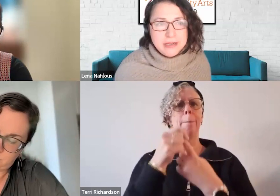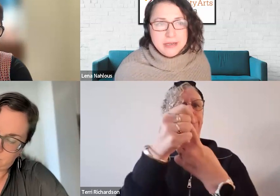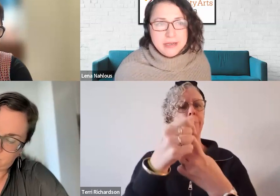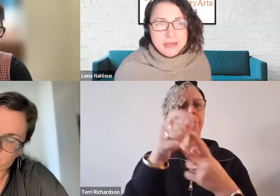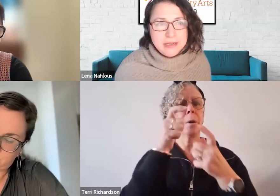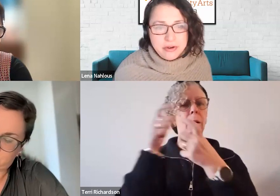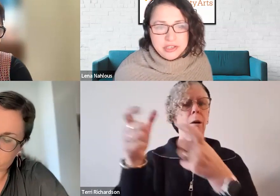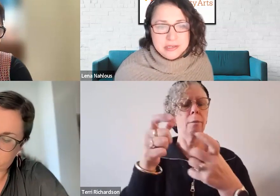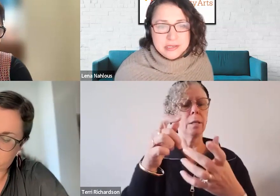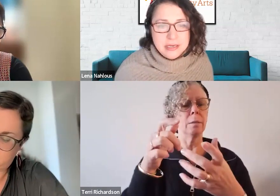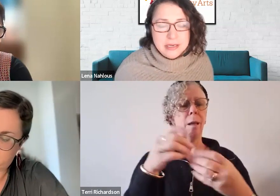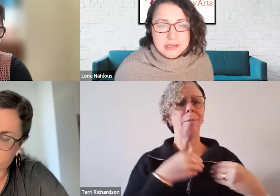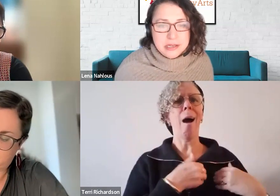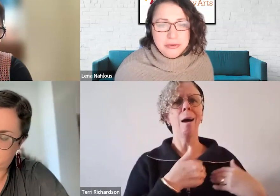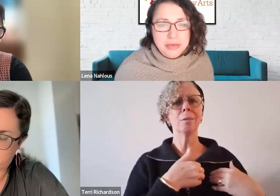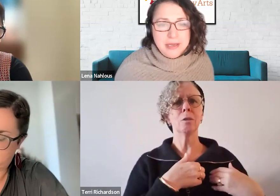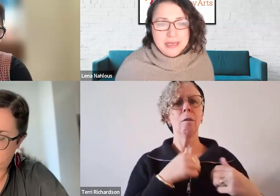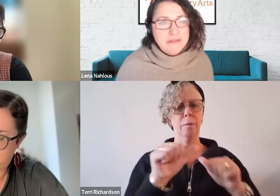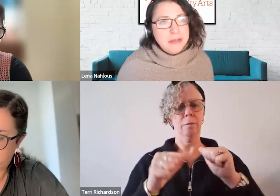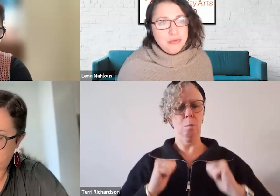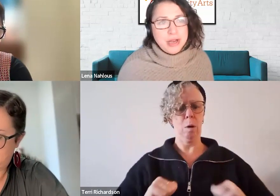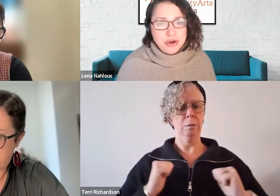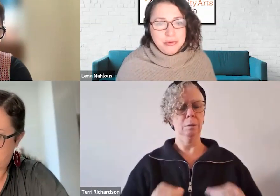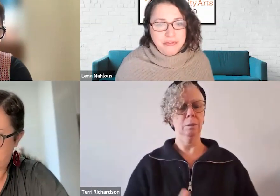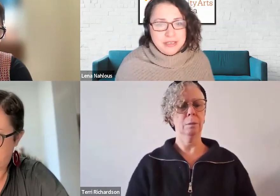practices and structures so it can never be retrofitted.